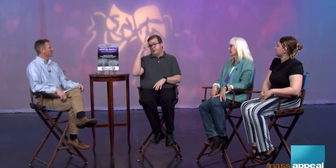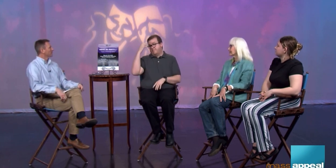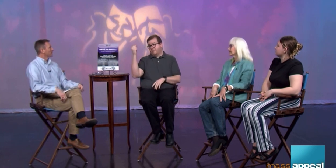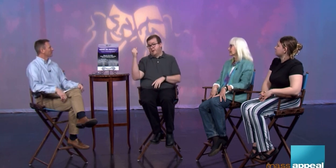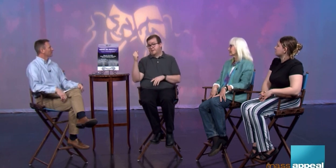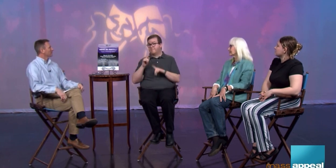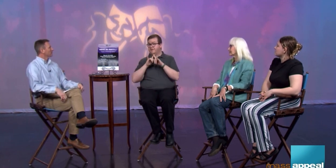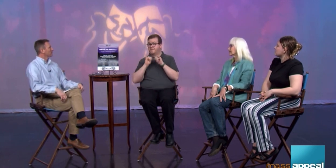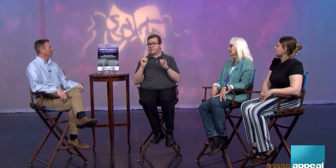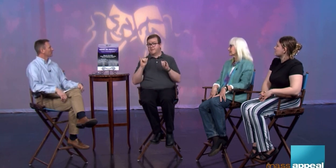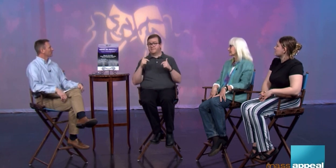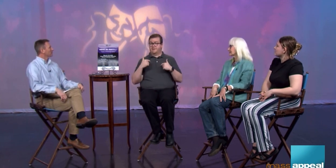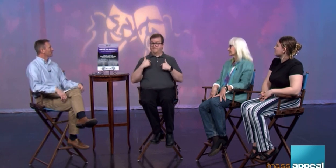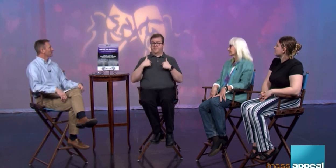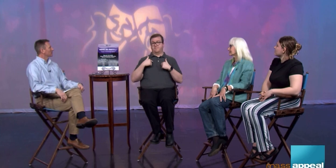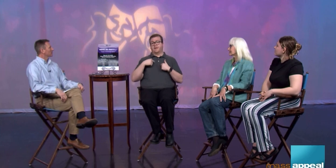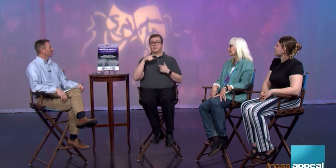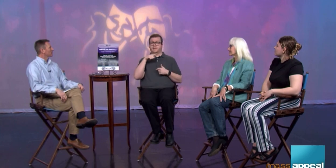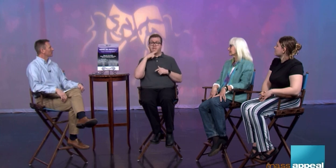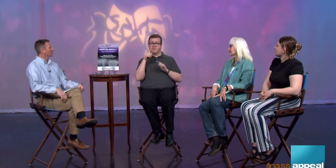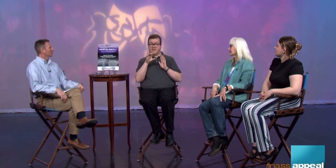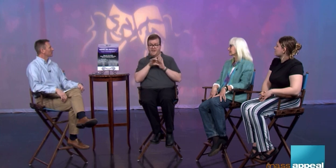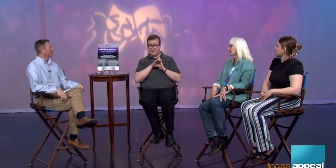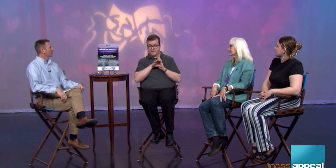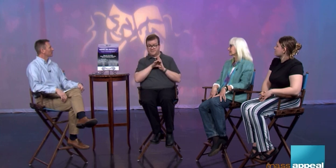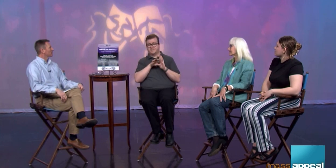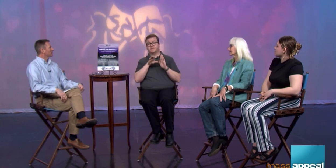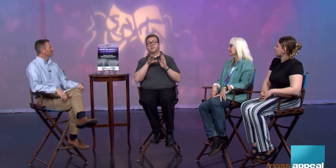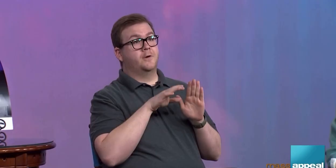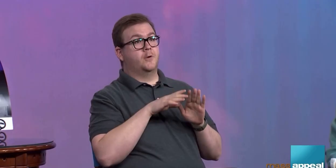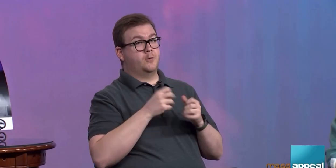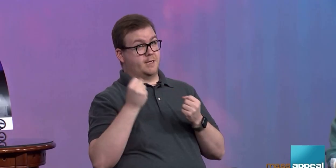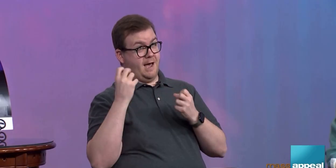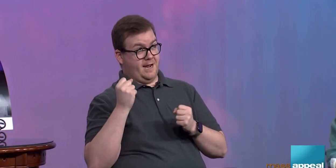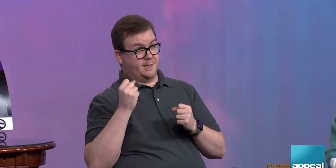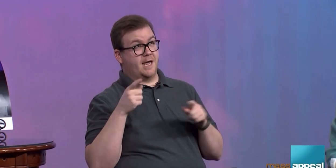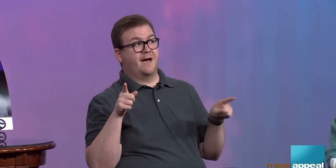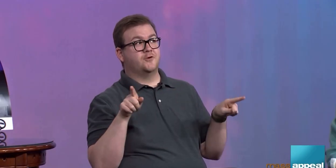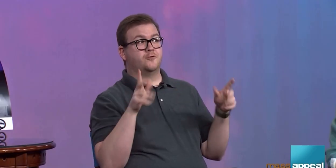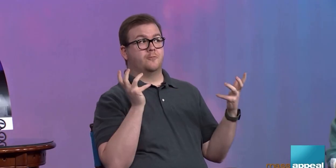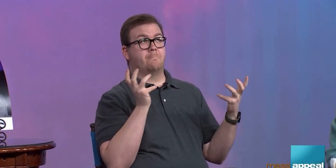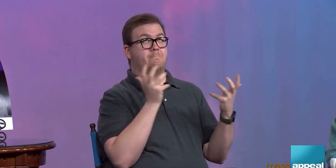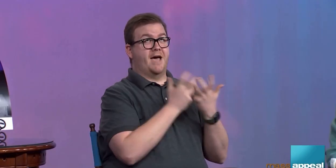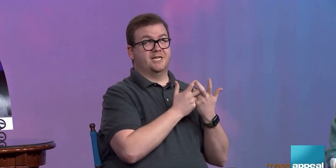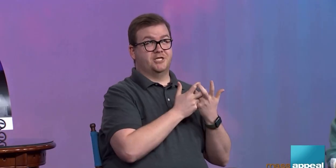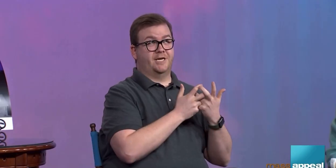memorize that but at the same time for me as a hearing cast who signs, I have to match it